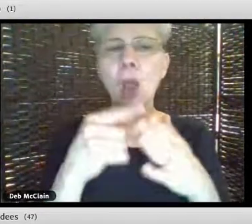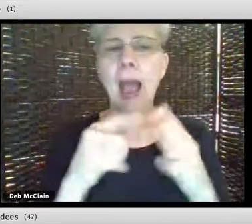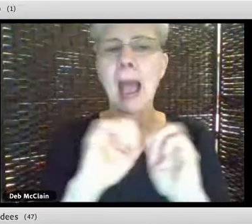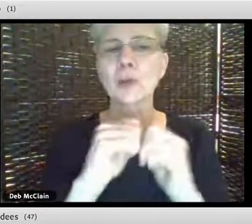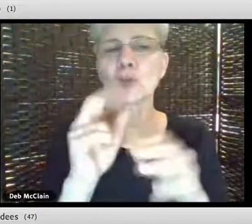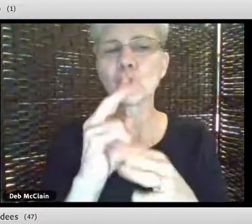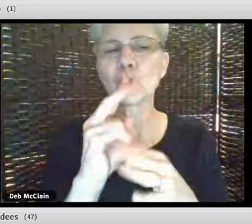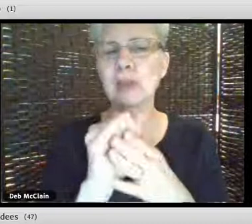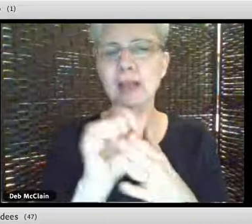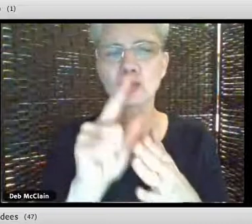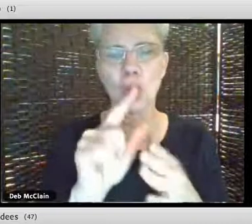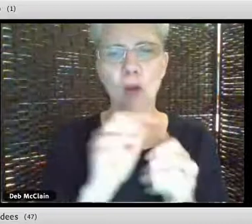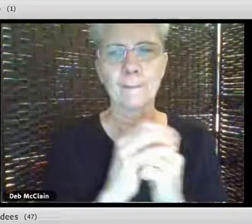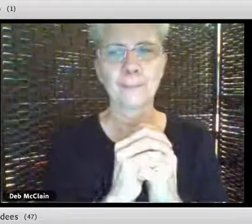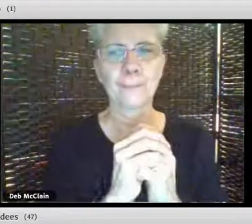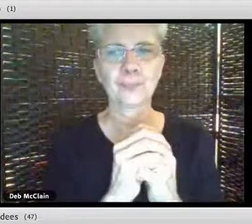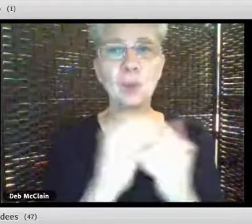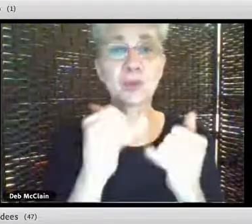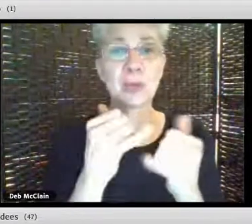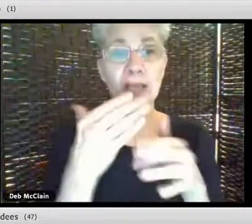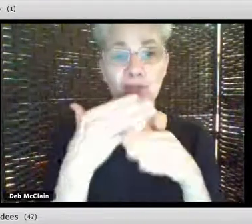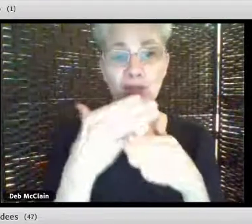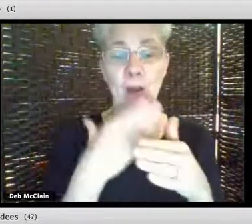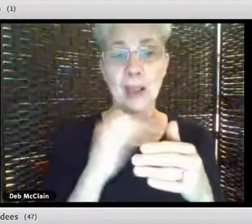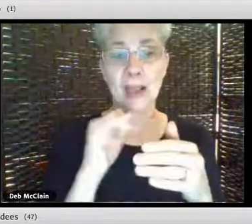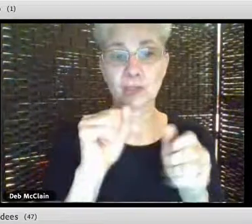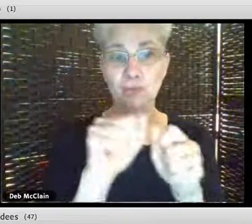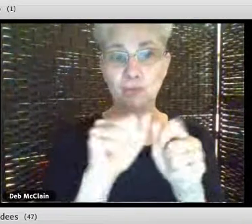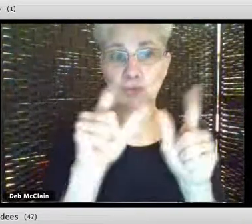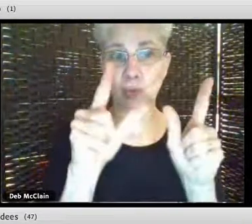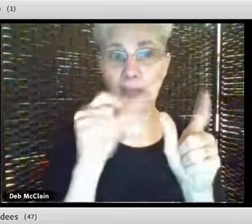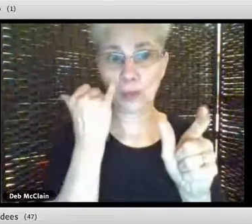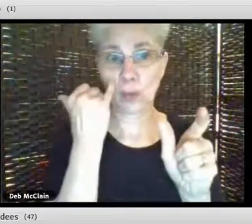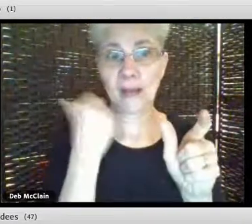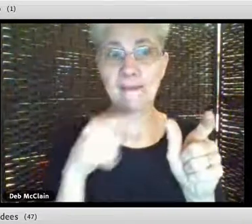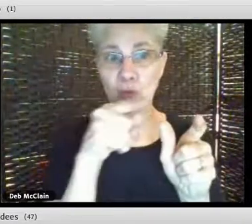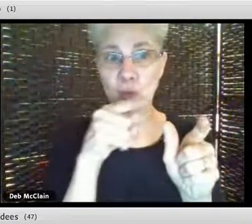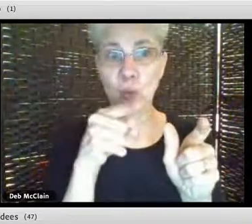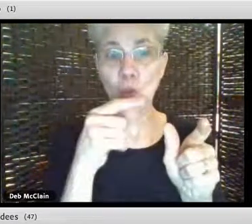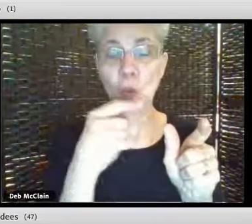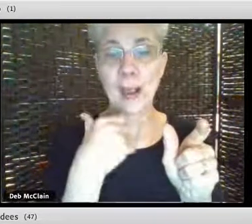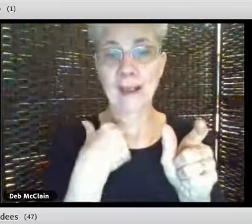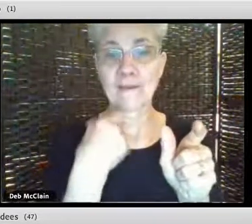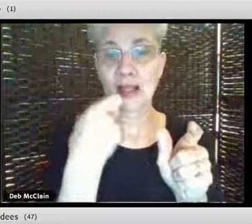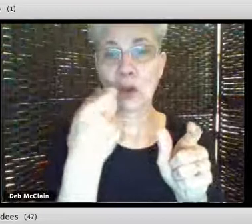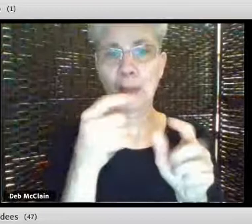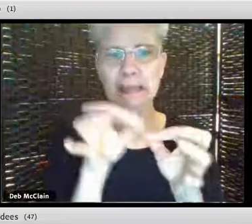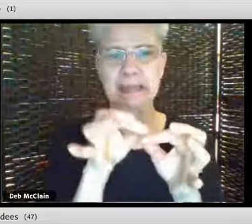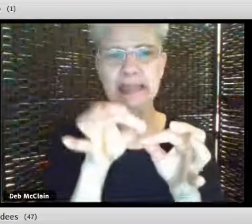I am going to be sharing my screen, so if you have a little bit of a delay, just bear with me.